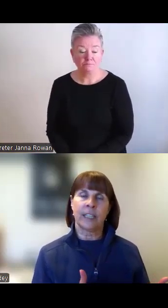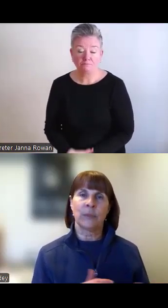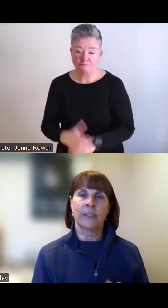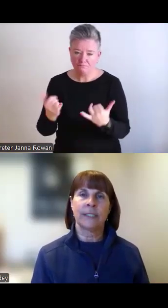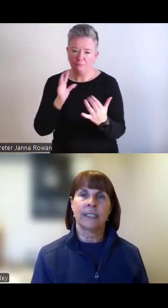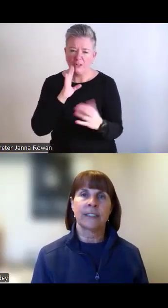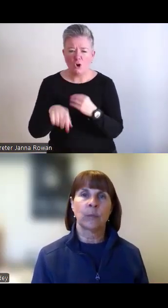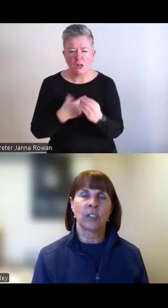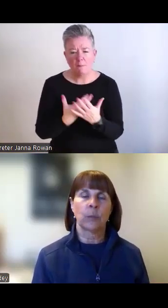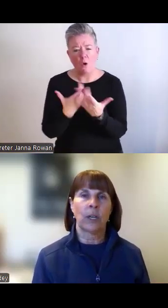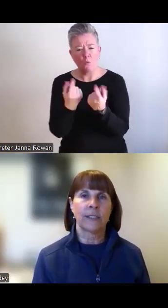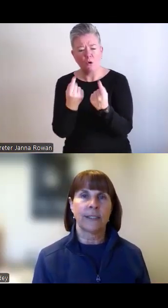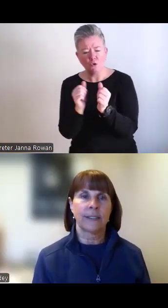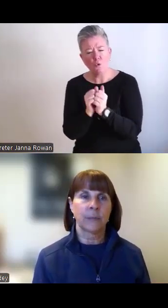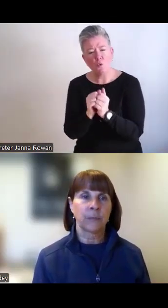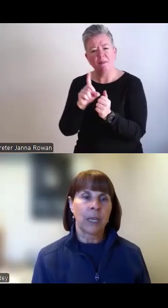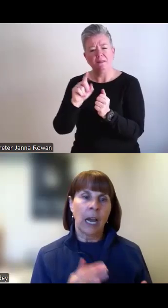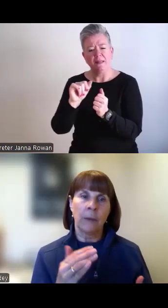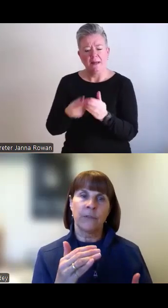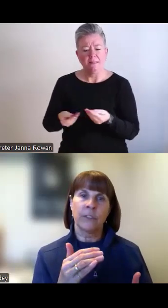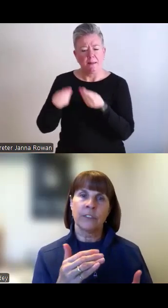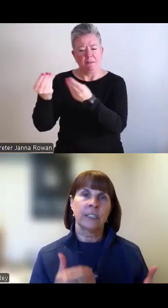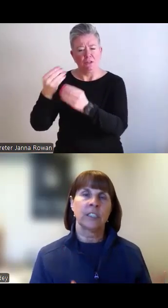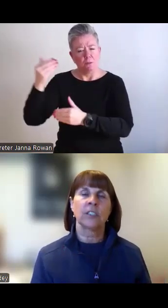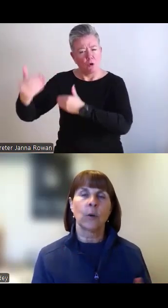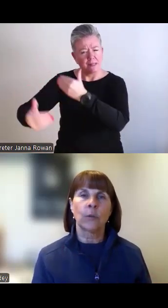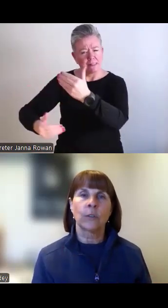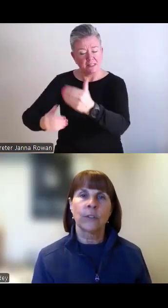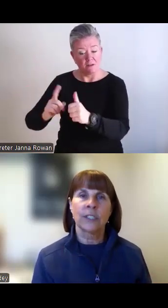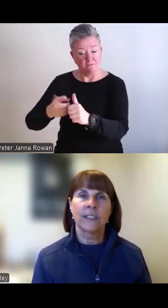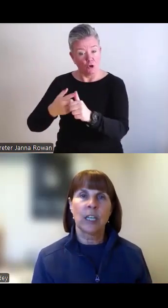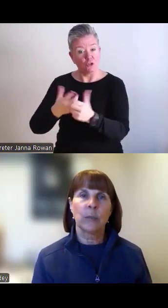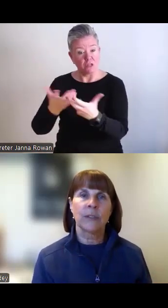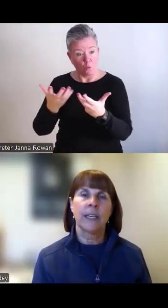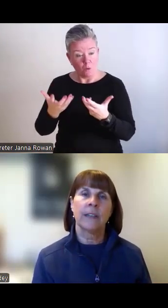the steps in the data submission process. I'm first going to just overview the steps,